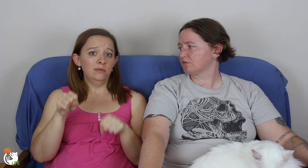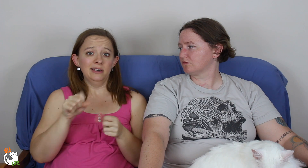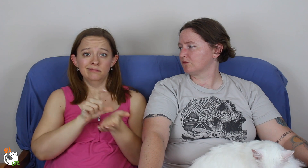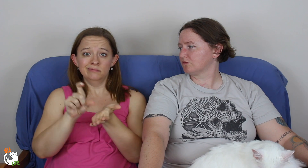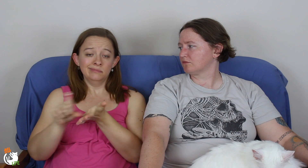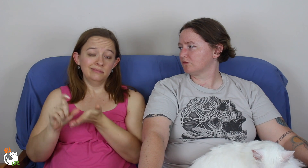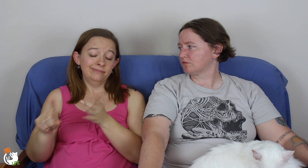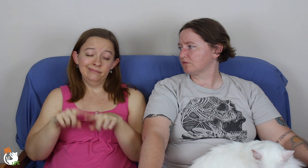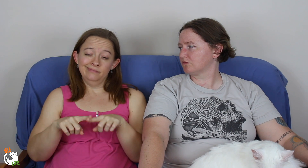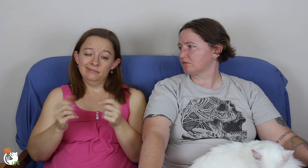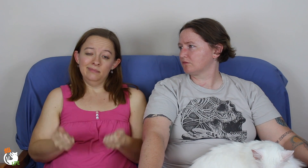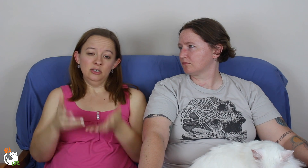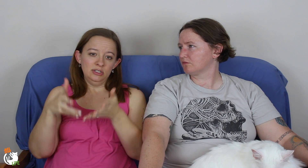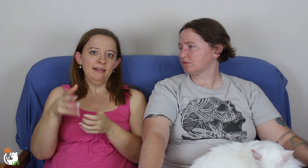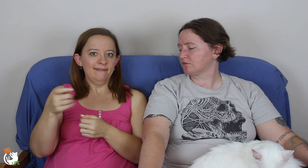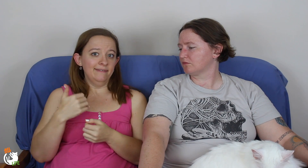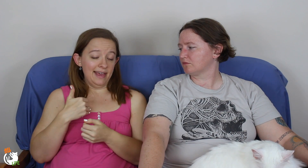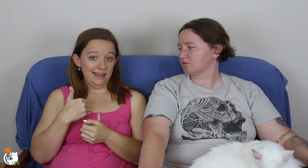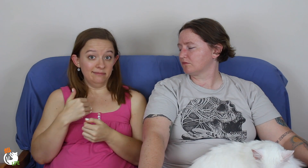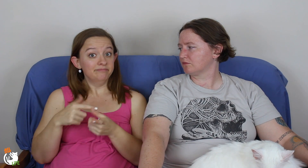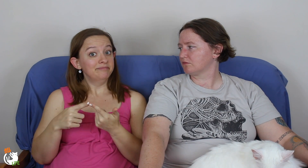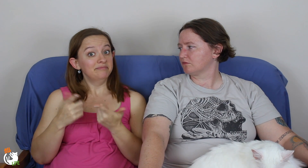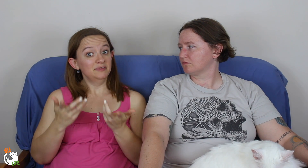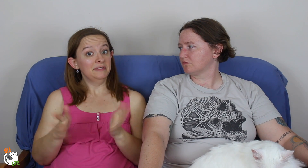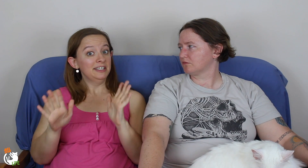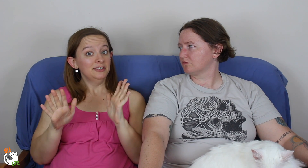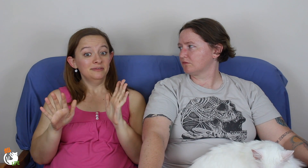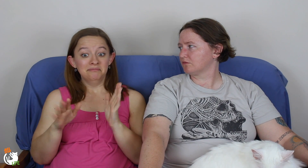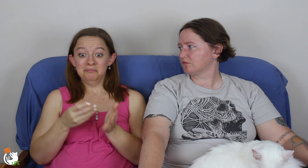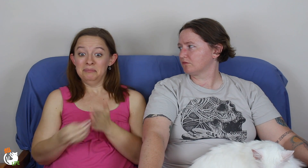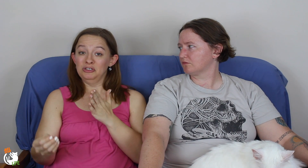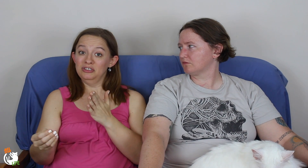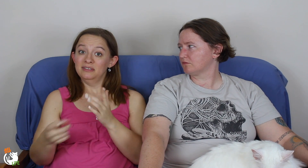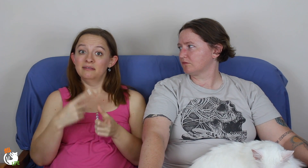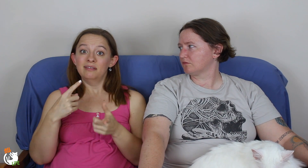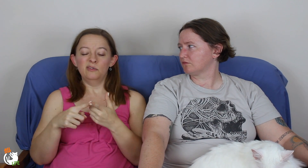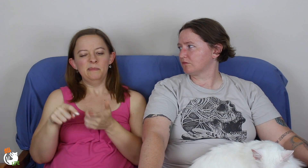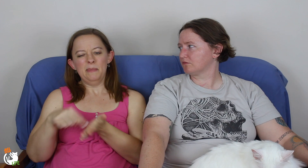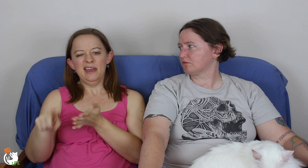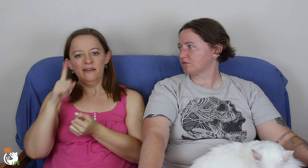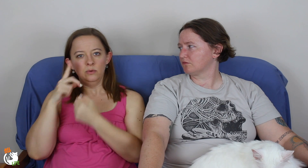Or you can just buy them little by little depending what the inventory is. Then once you're done, you purchase them...